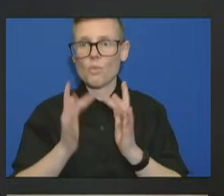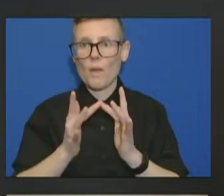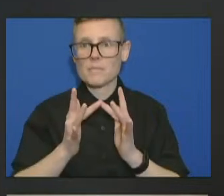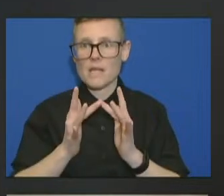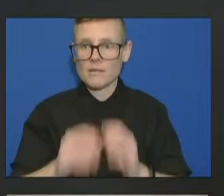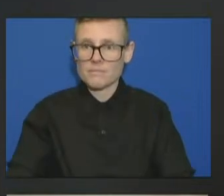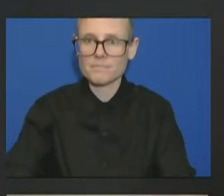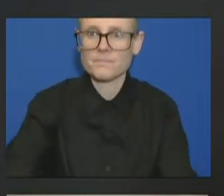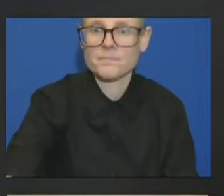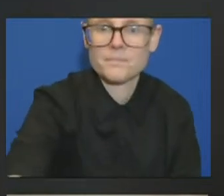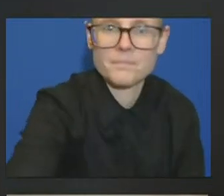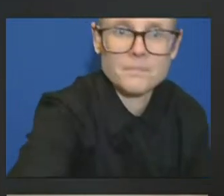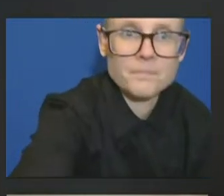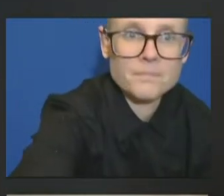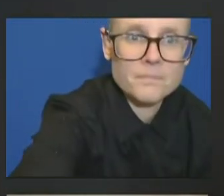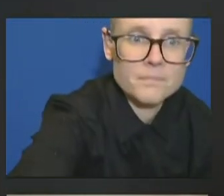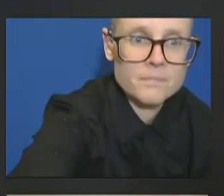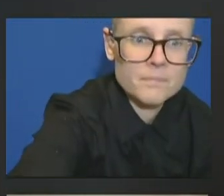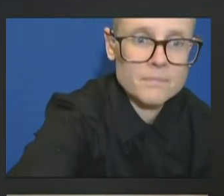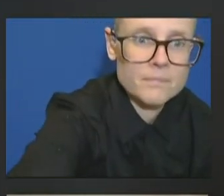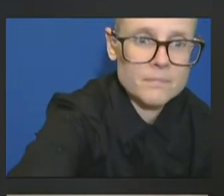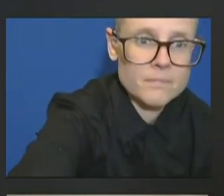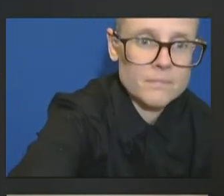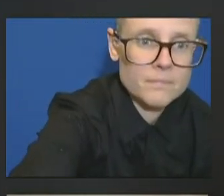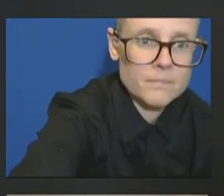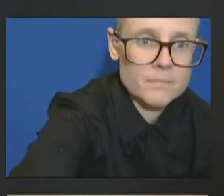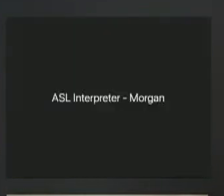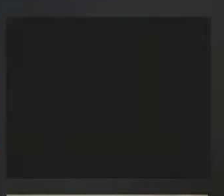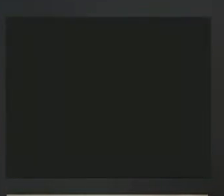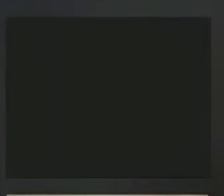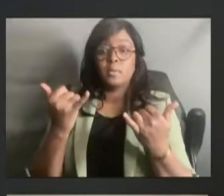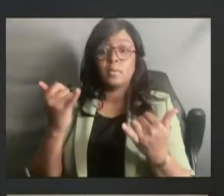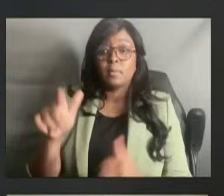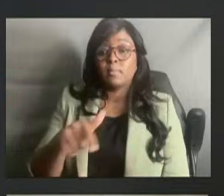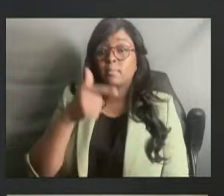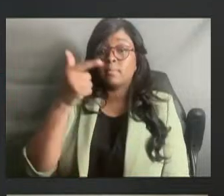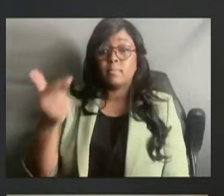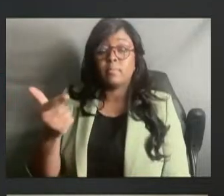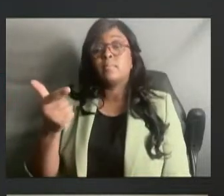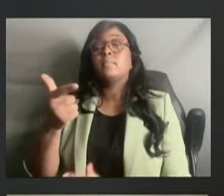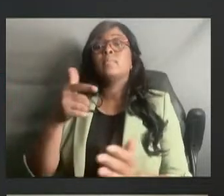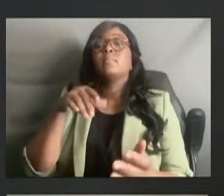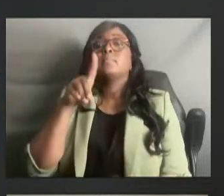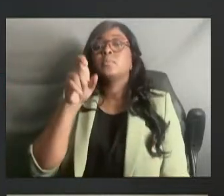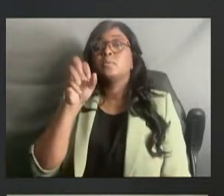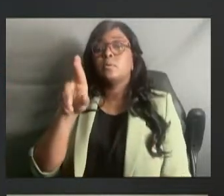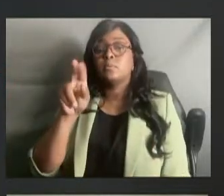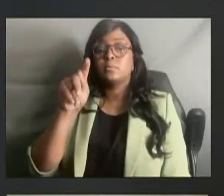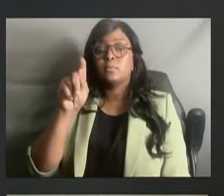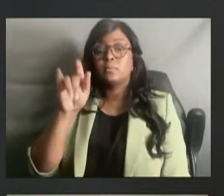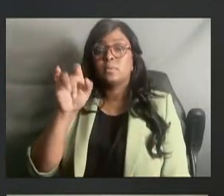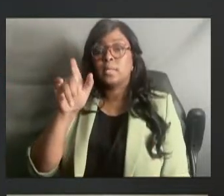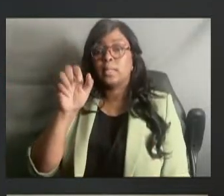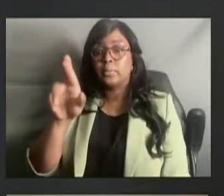budget that's available on the MCE website by June 30th. And